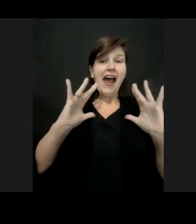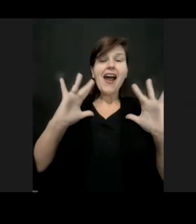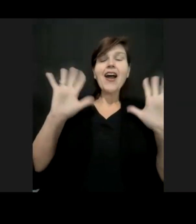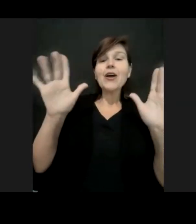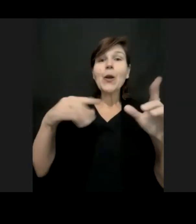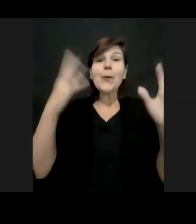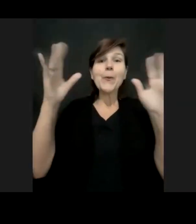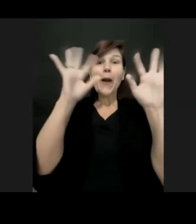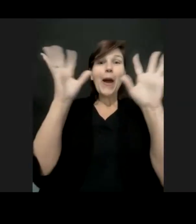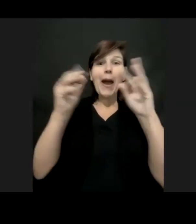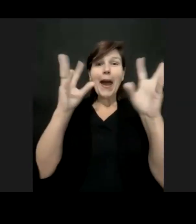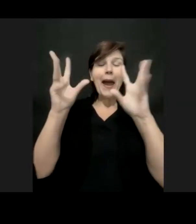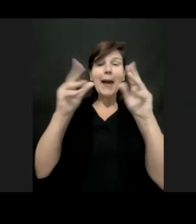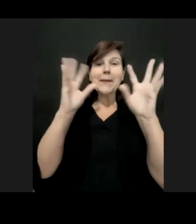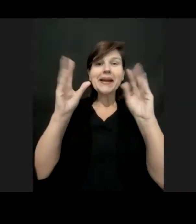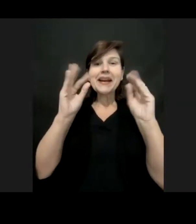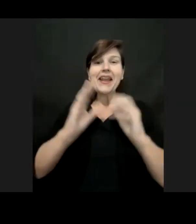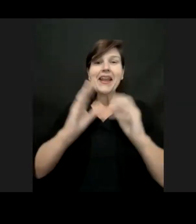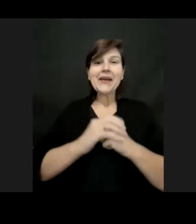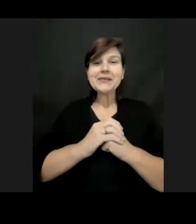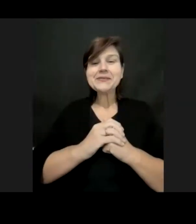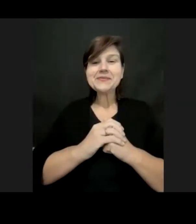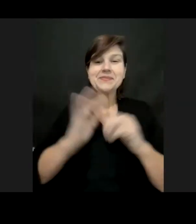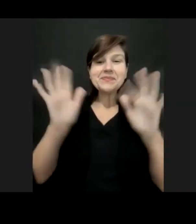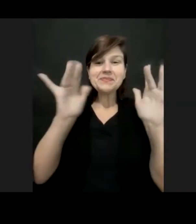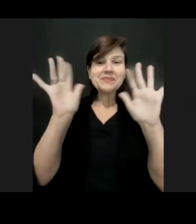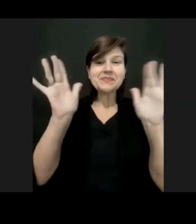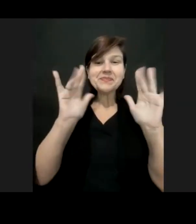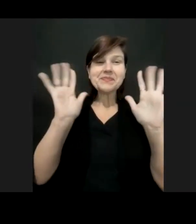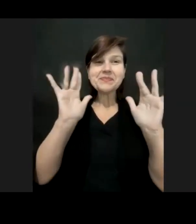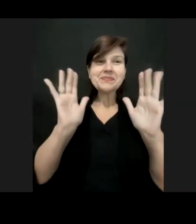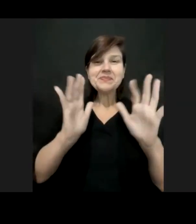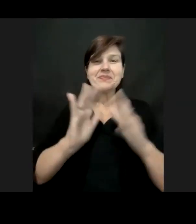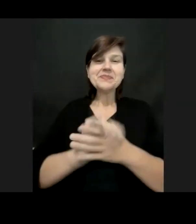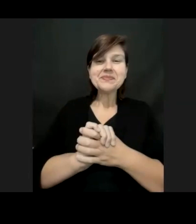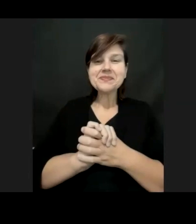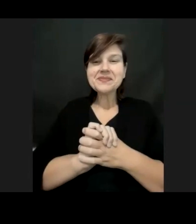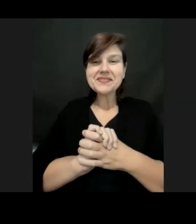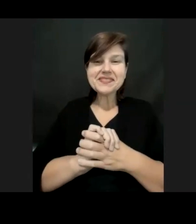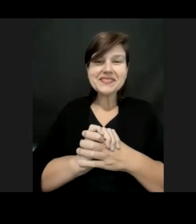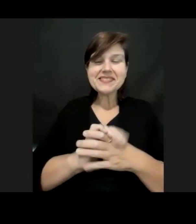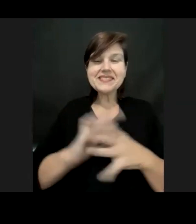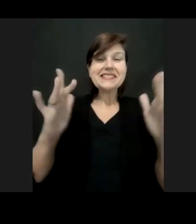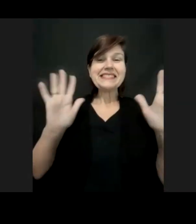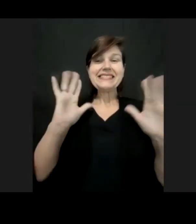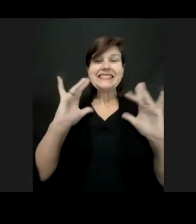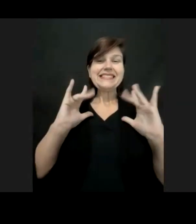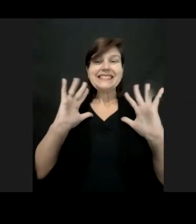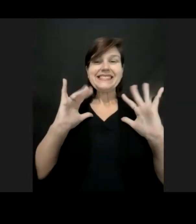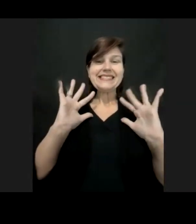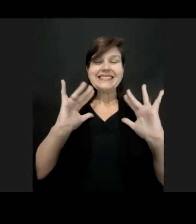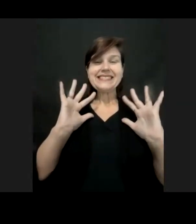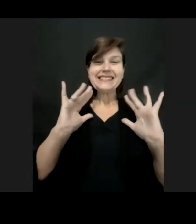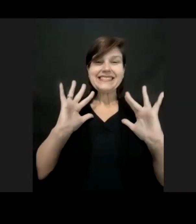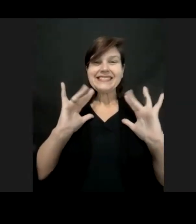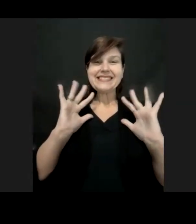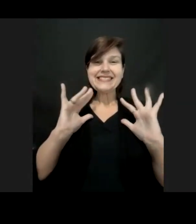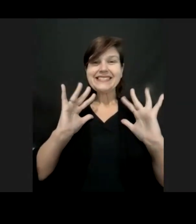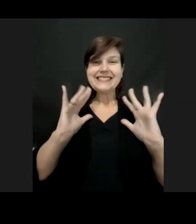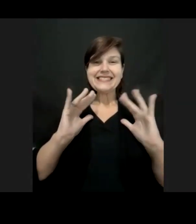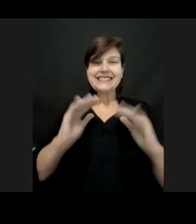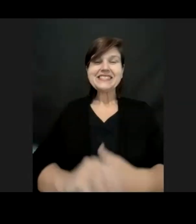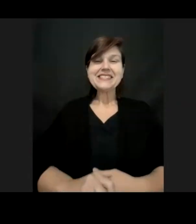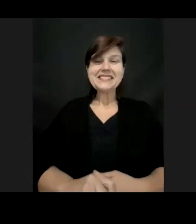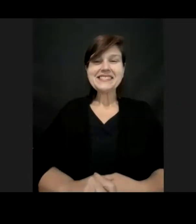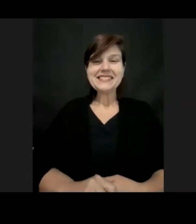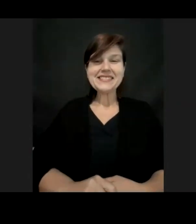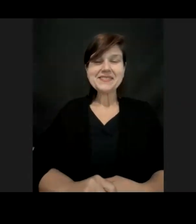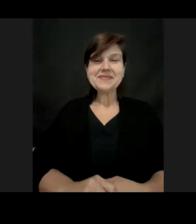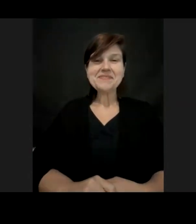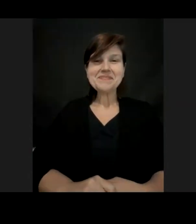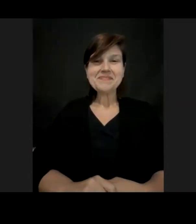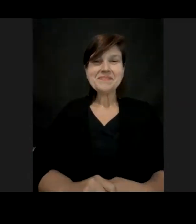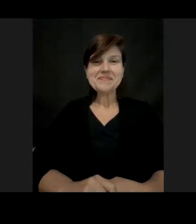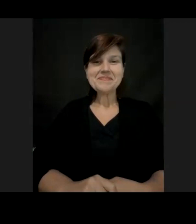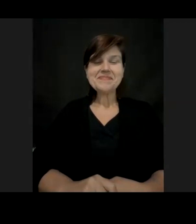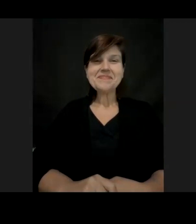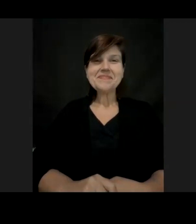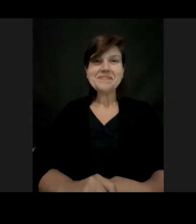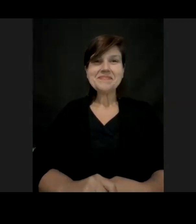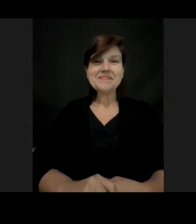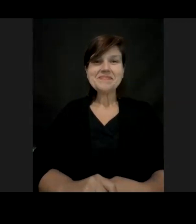Sounds of : bells